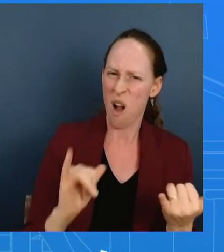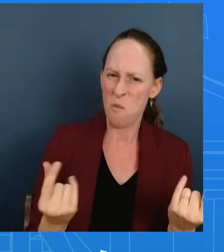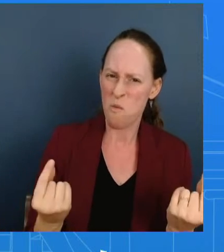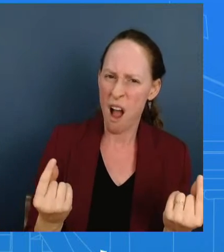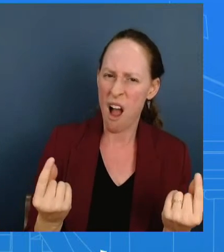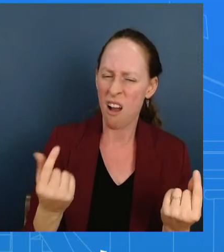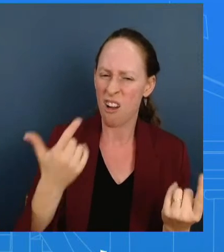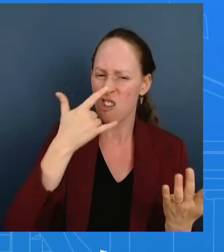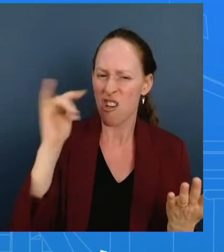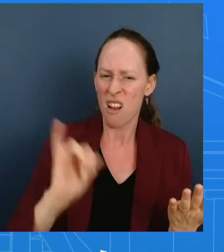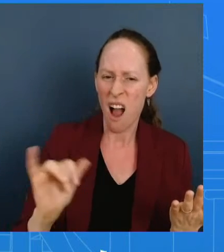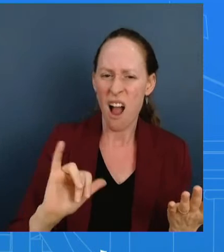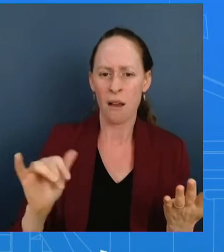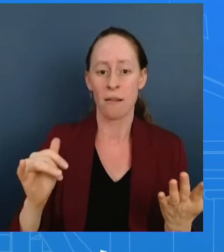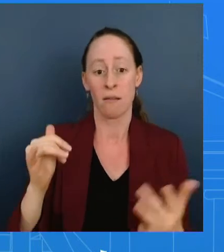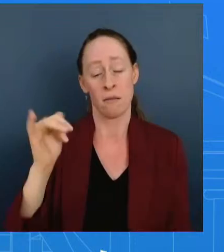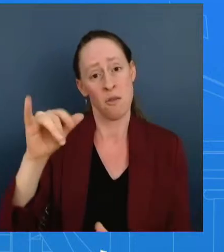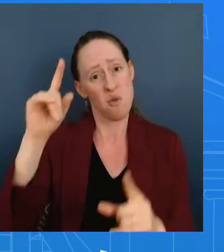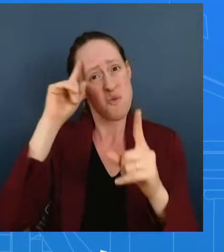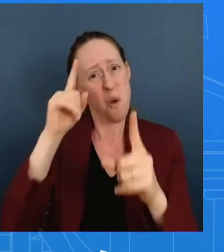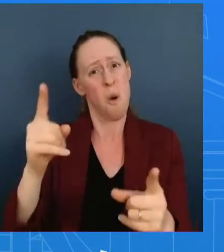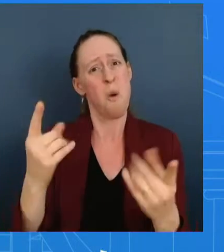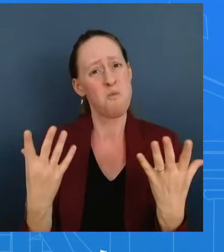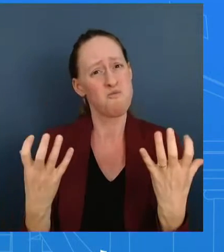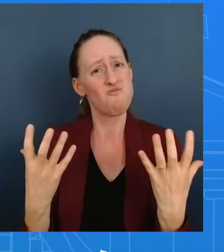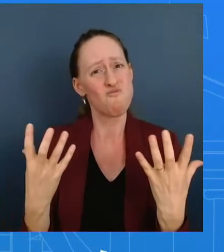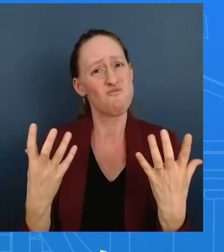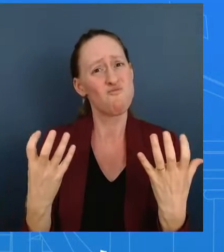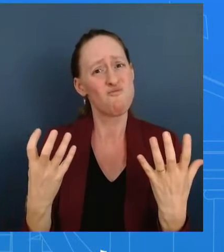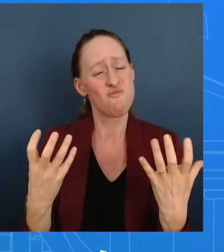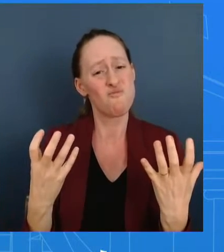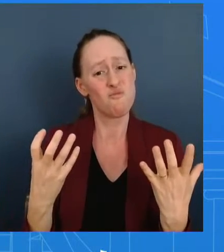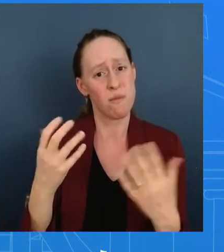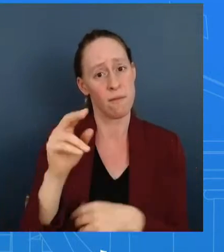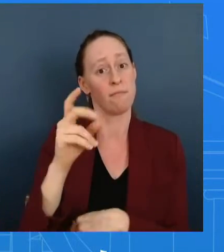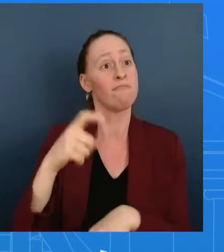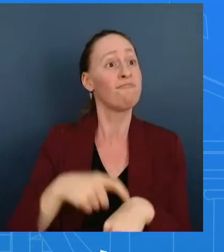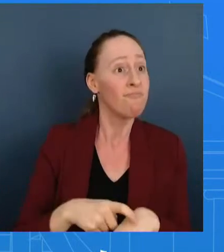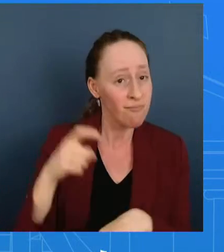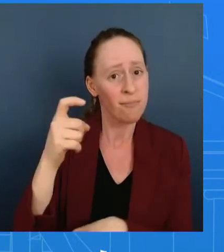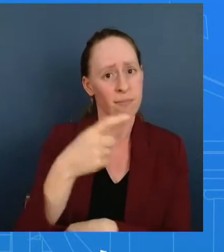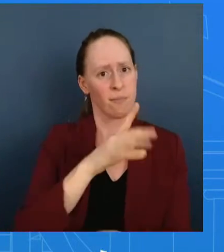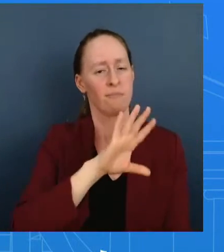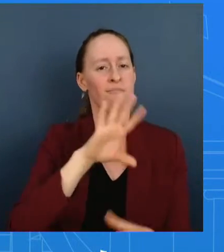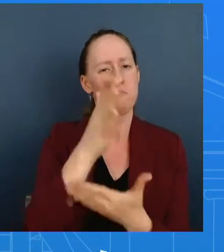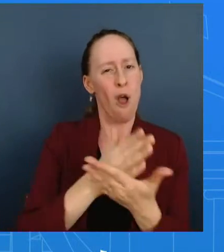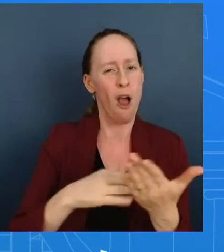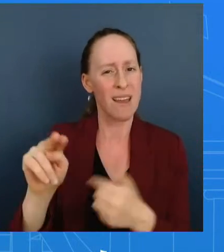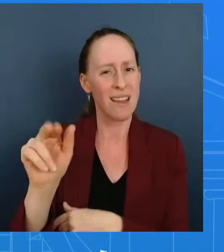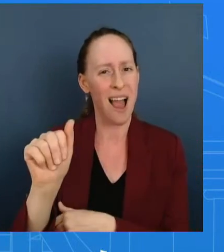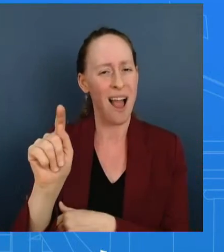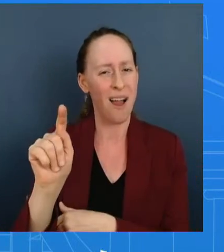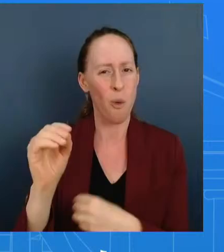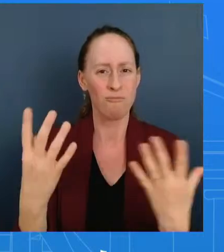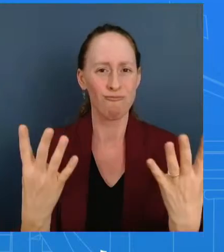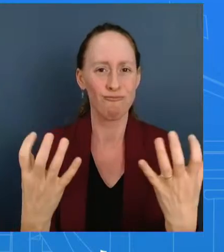The Press: Just to follow up on that. Can you say whether the word "irreversible" will be in the communiqué? Mr. Kirby: I'm not going to get ahead of the specific language one way or the other.